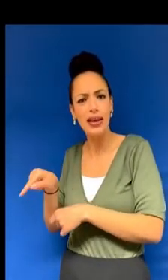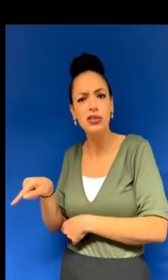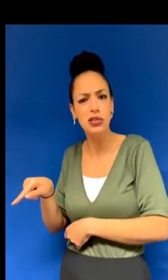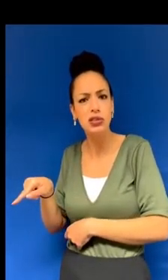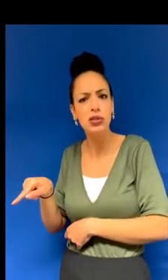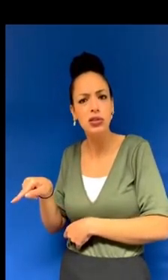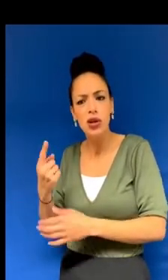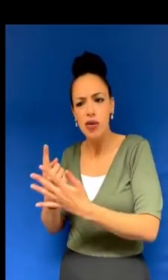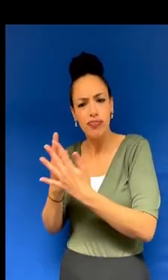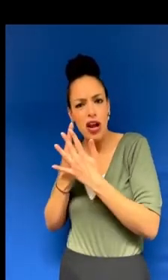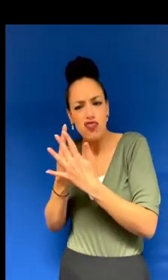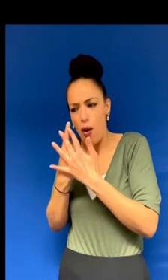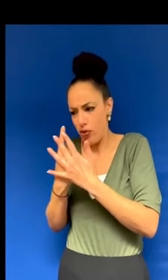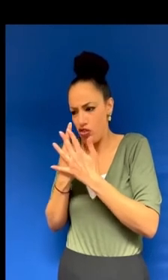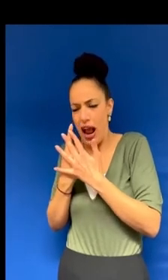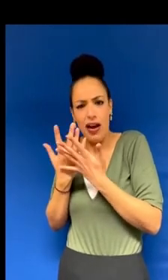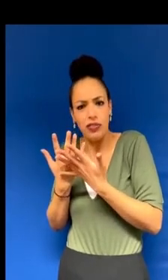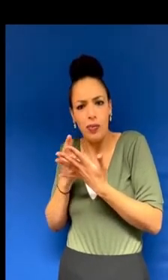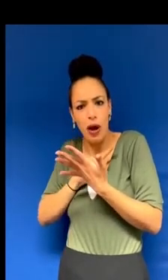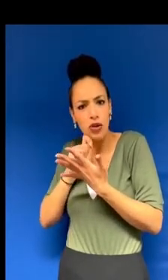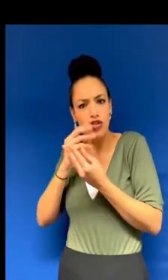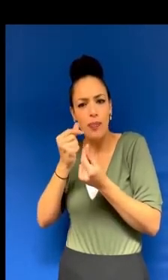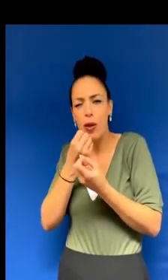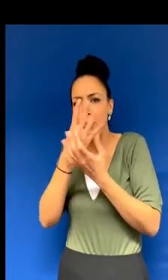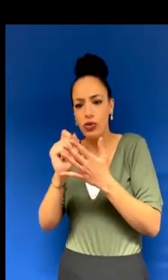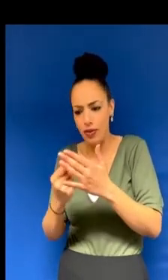especially when I was growing up here. It's hard, I'm not romanticizing it.